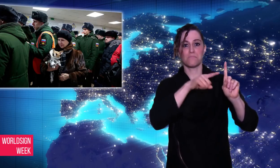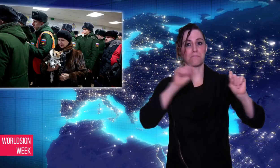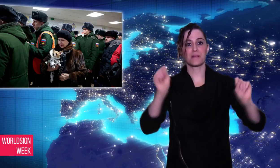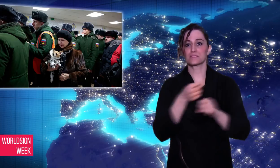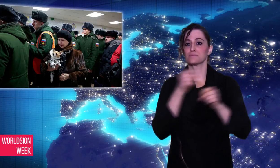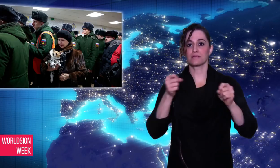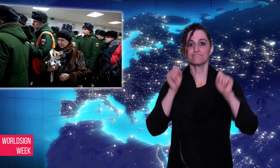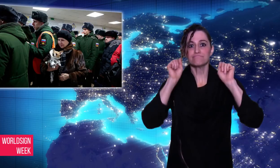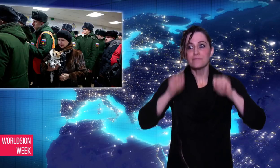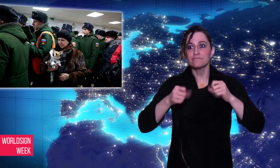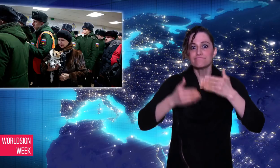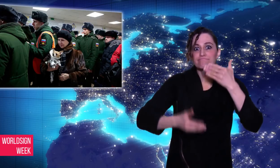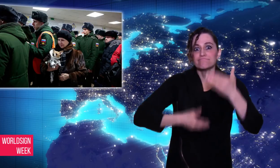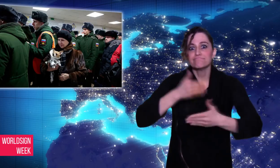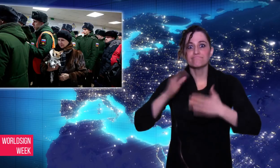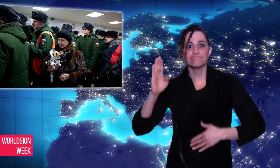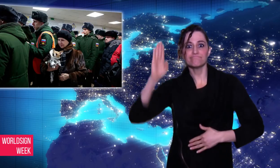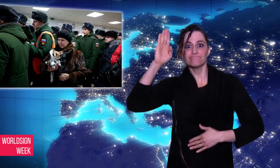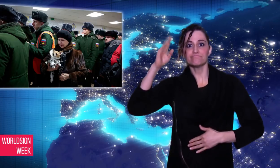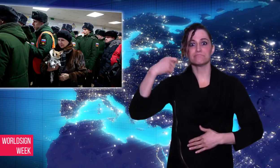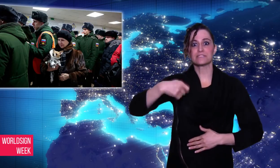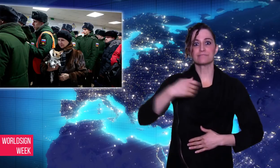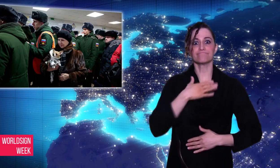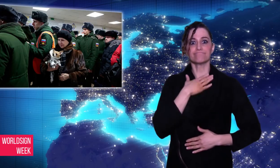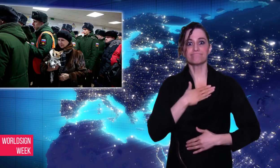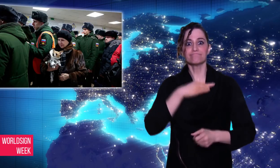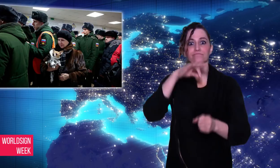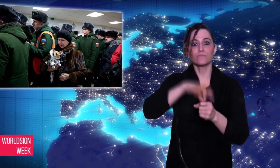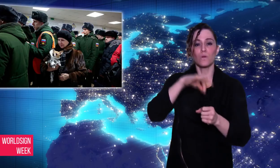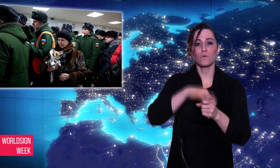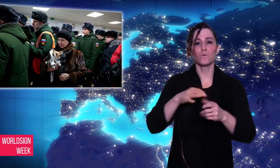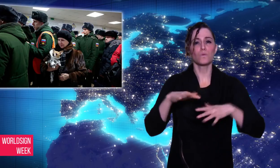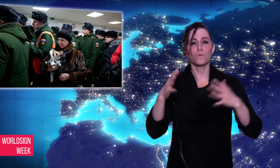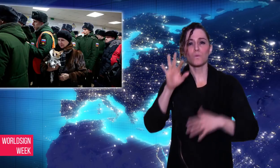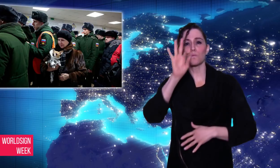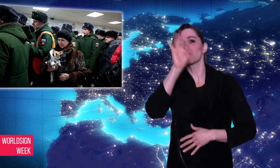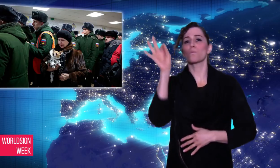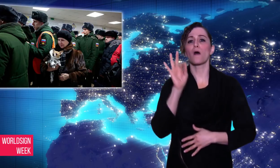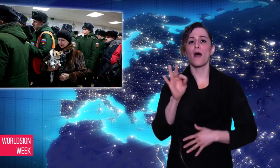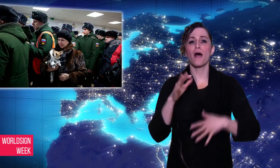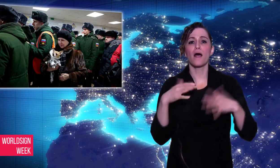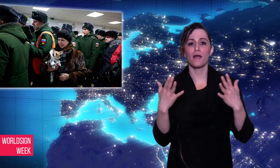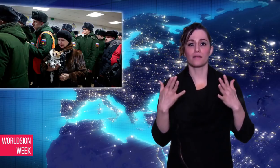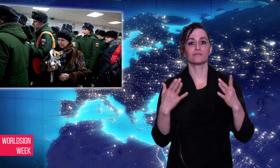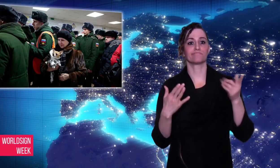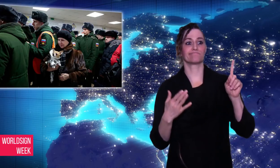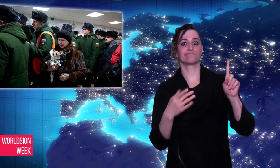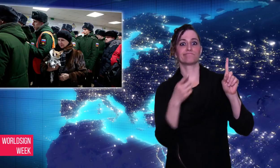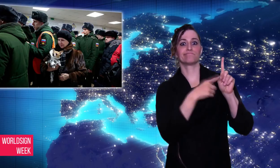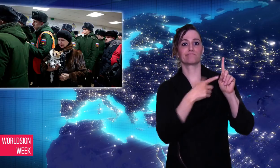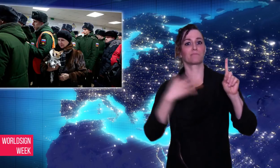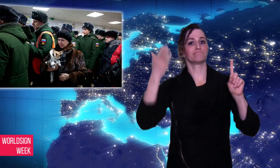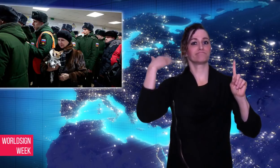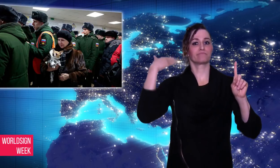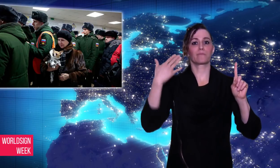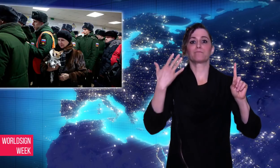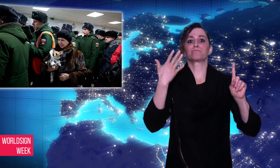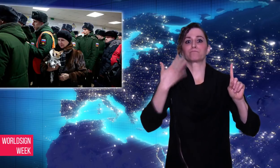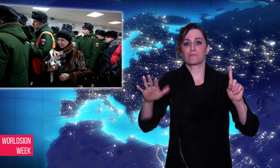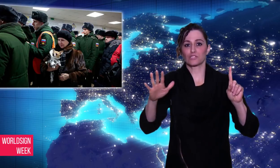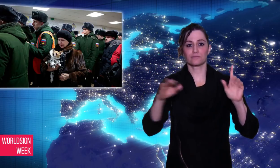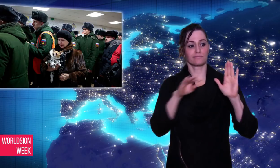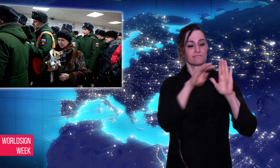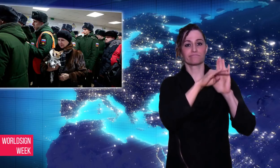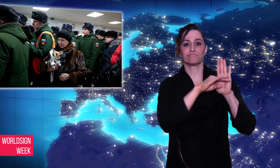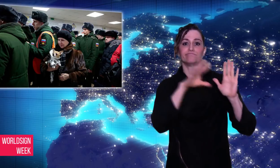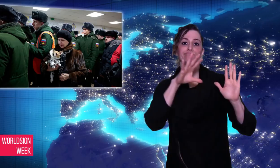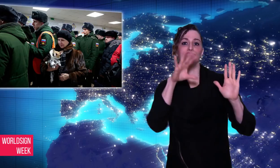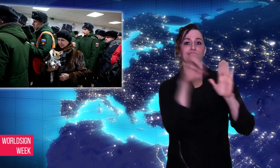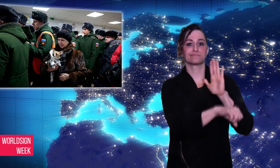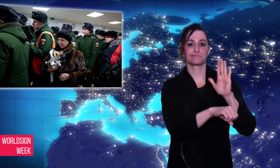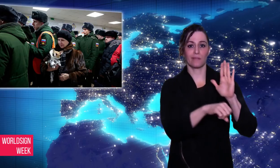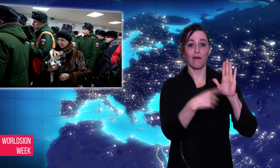against him because of a previous